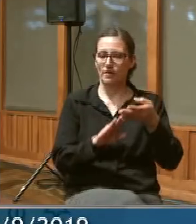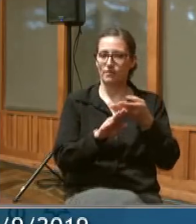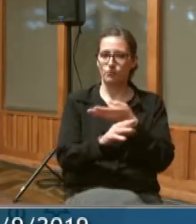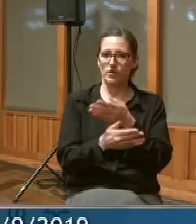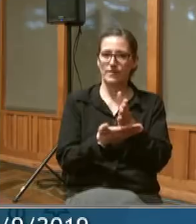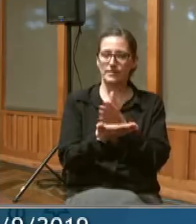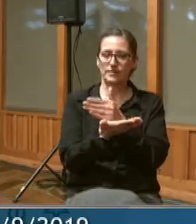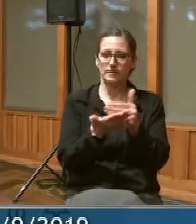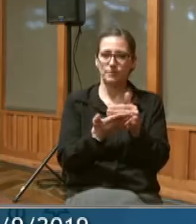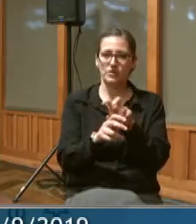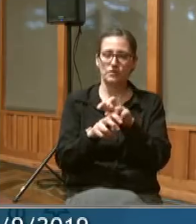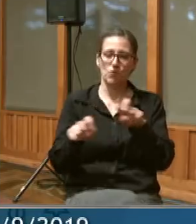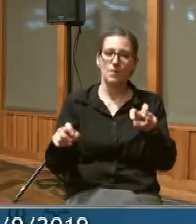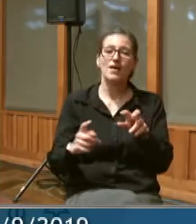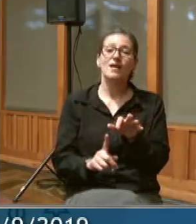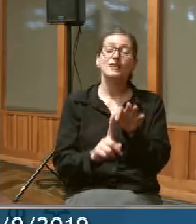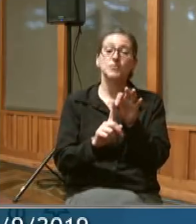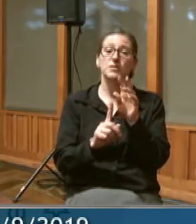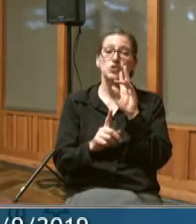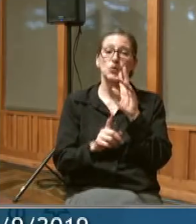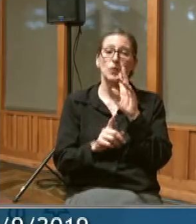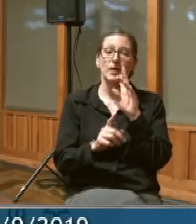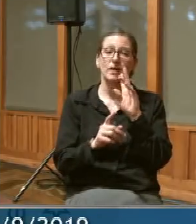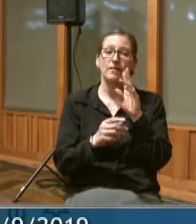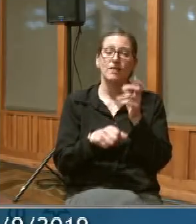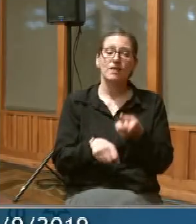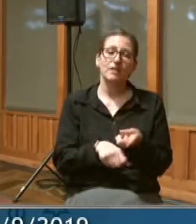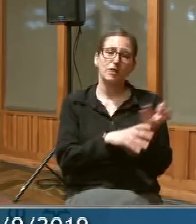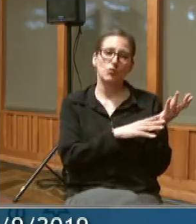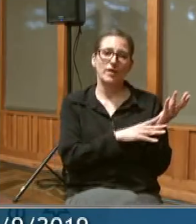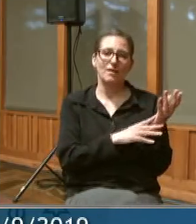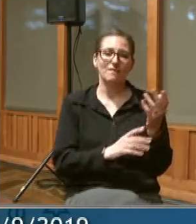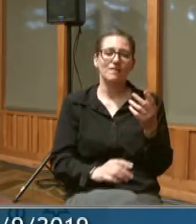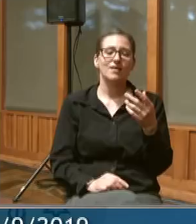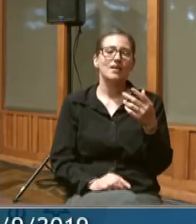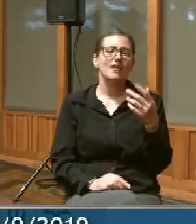CARE AND COMMUNITY BASED PROGRAMS. THANK YOU FOR HEARING OUR TESTIMONY AT THE LAST BUDGET